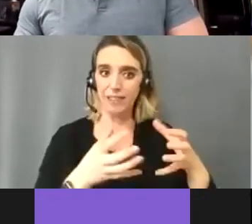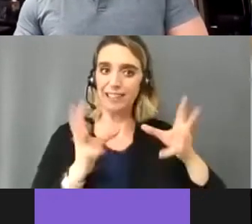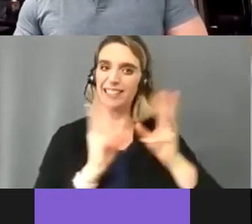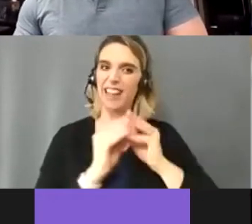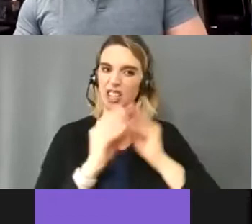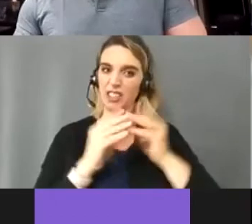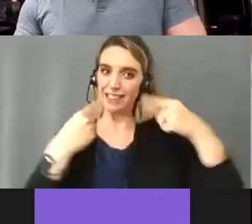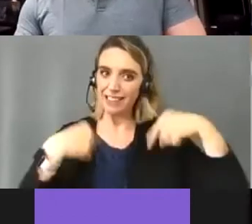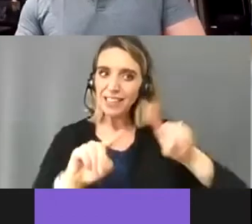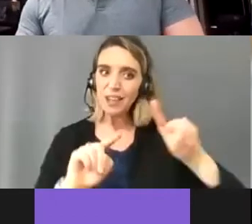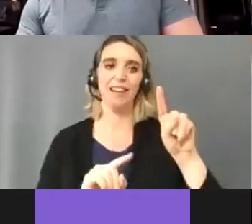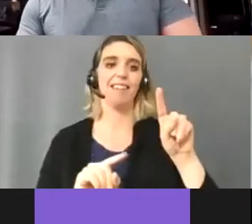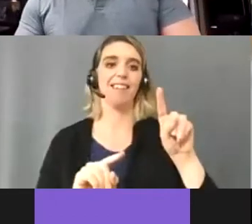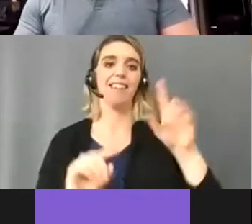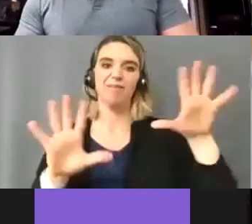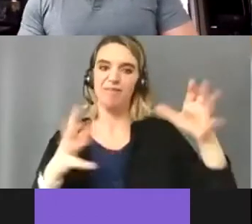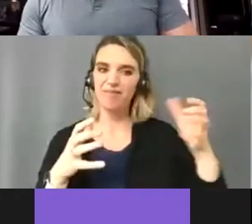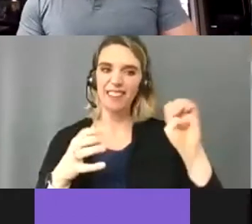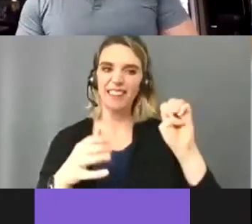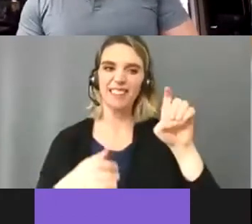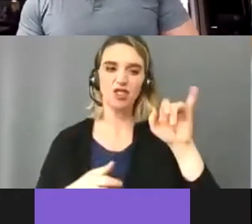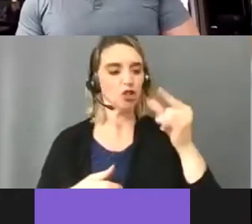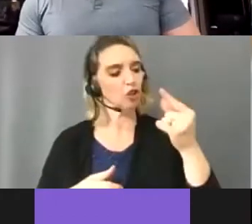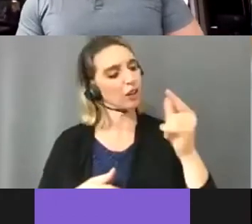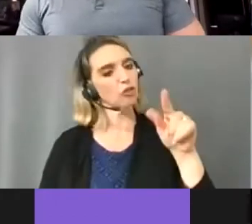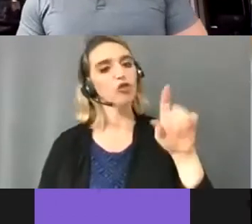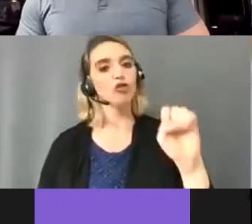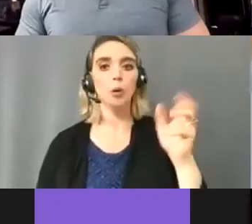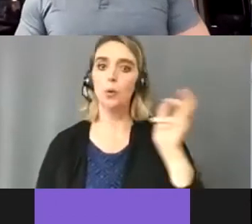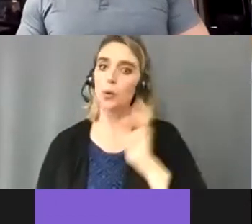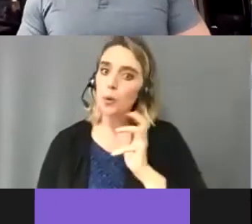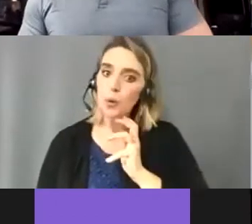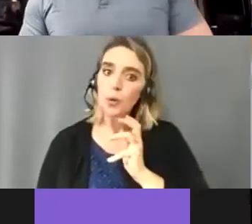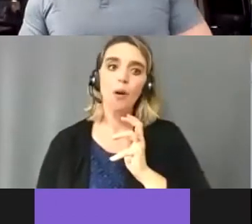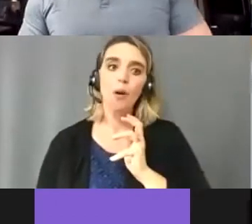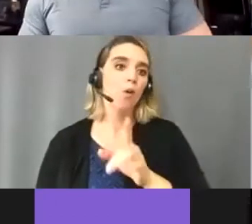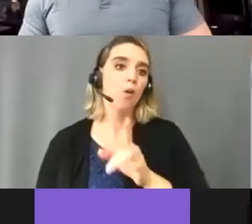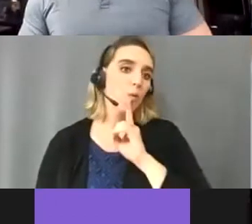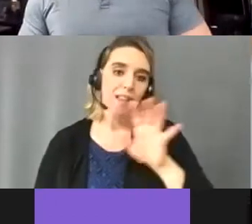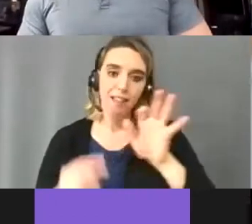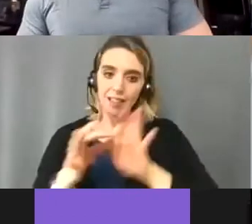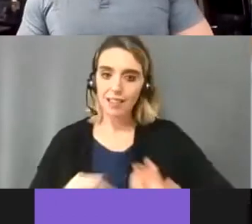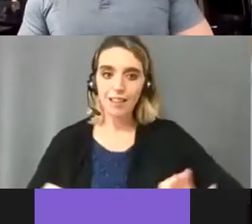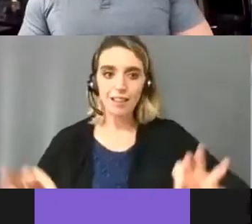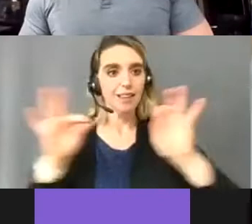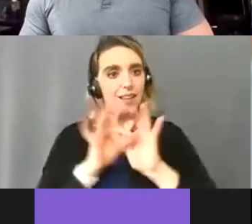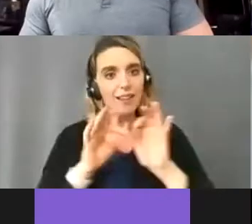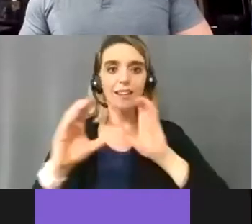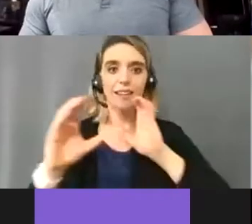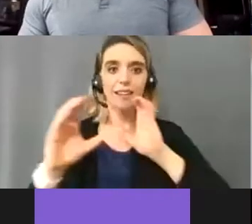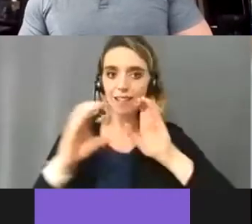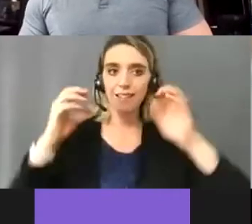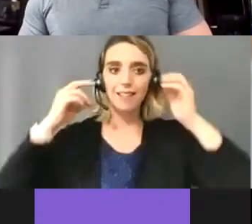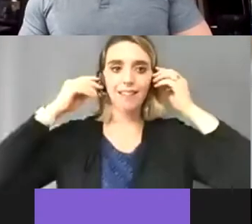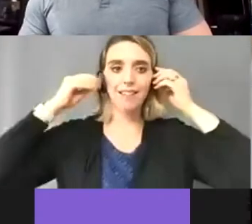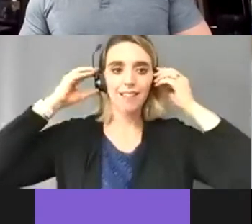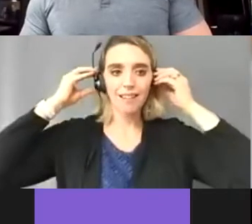And these have been incredibly courageous and critical conversations that have all been co-created